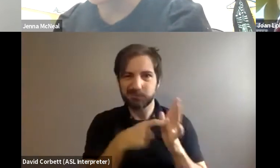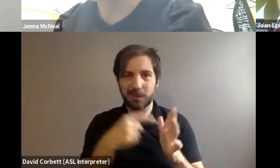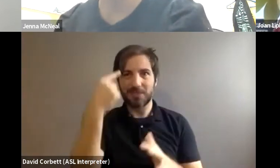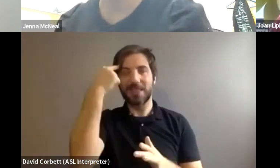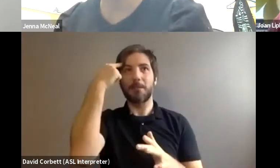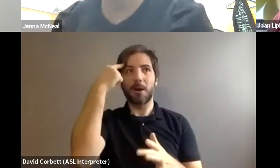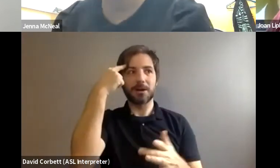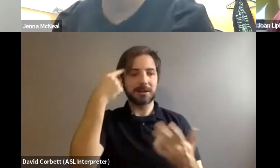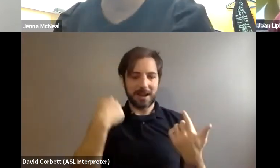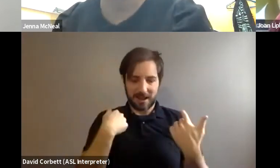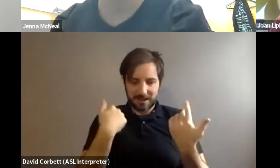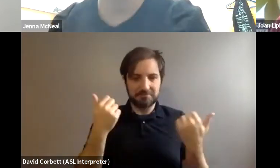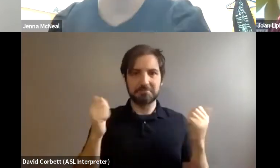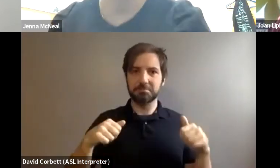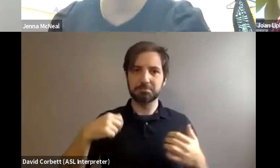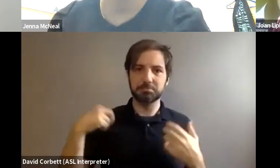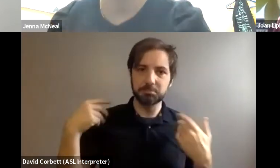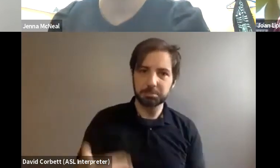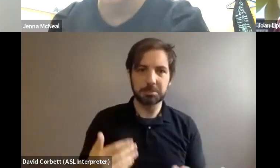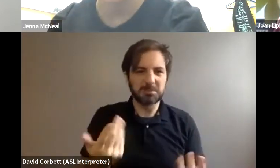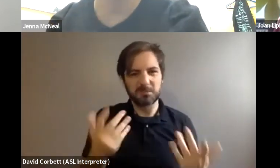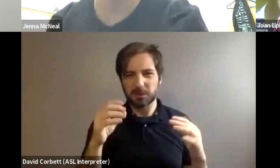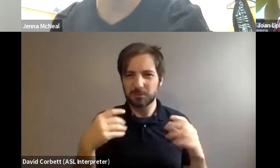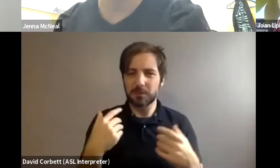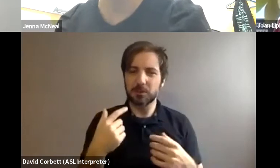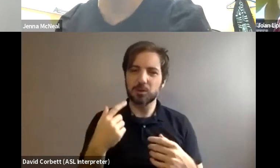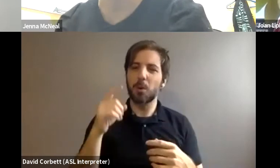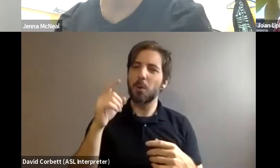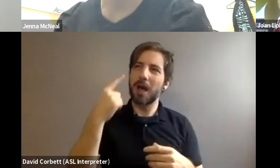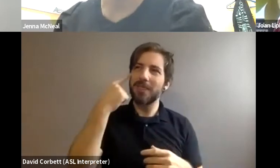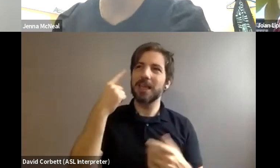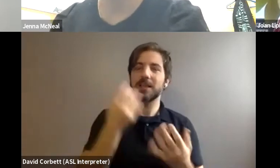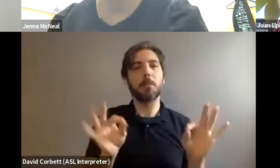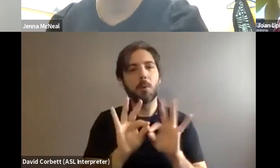like i said we just have to keep talking about it bring bringing that awareness to a lot